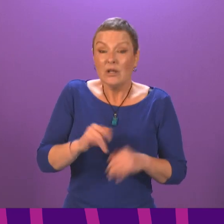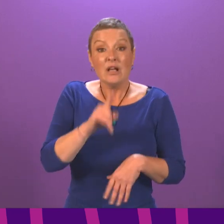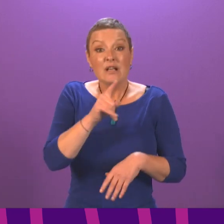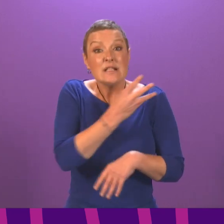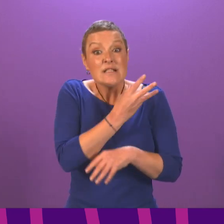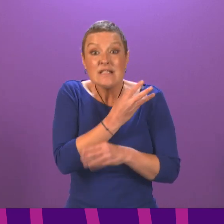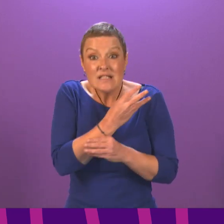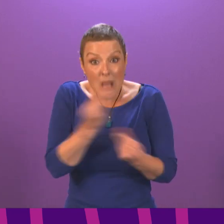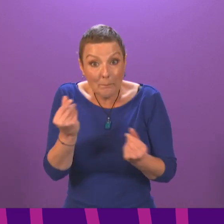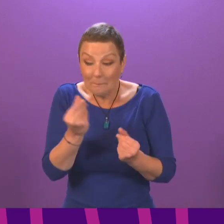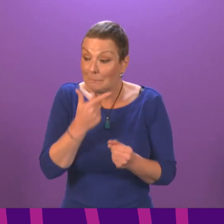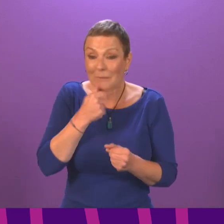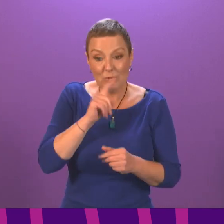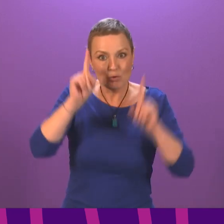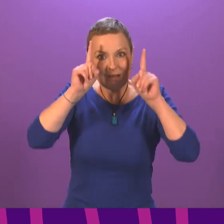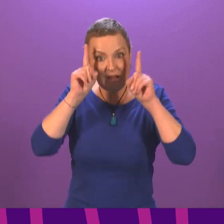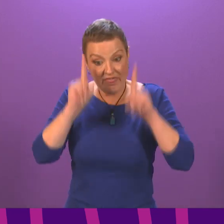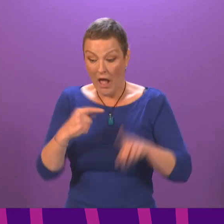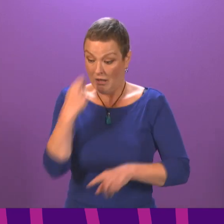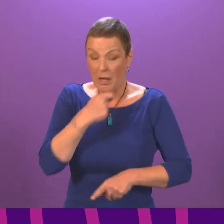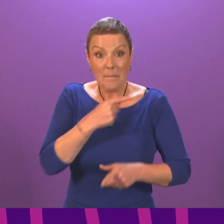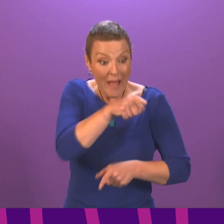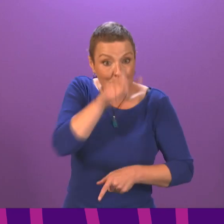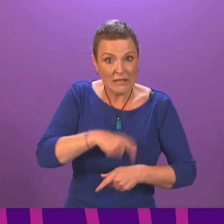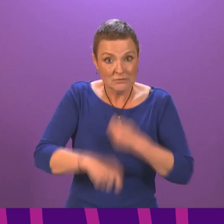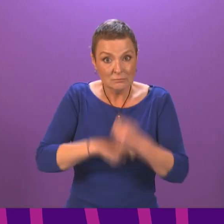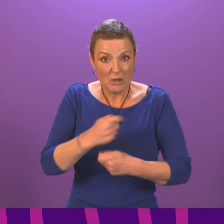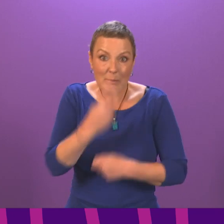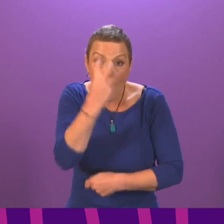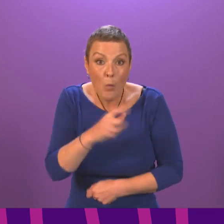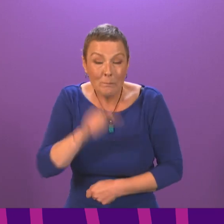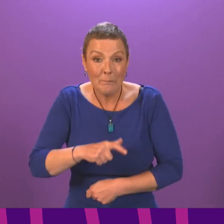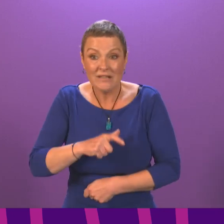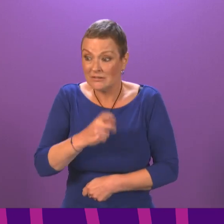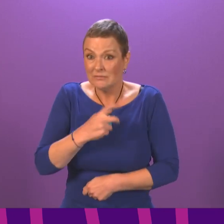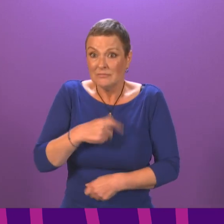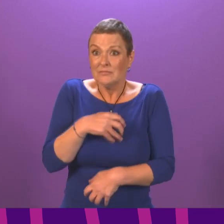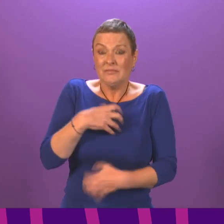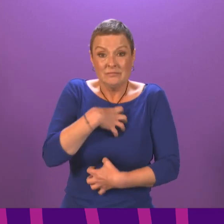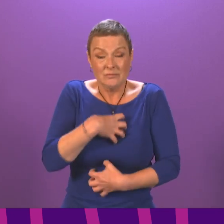circumstances, if that test would cause distress to a frail elderly person or if consent could